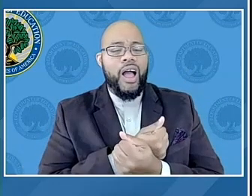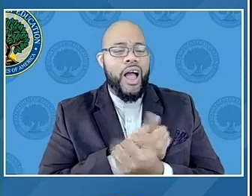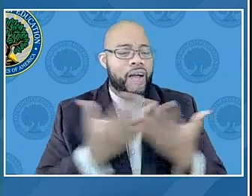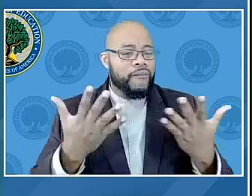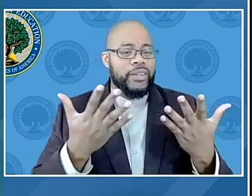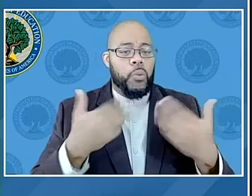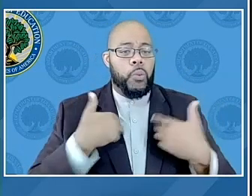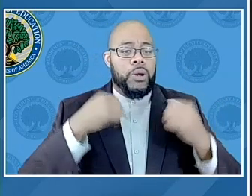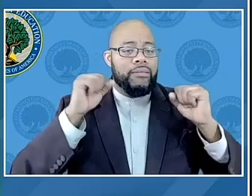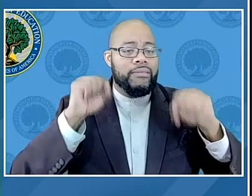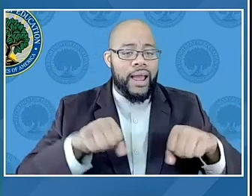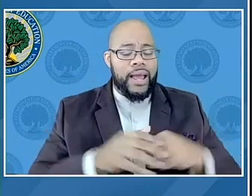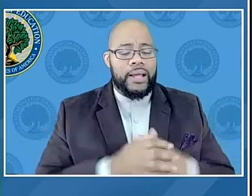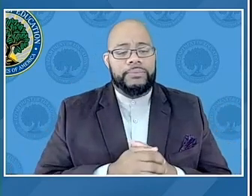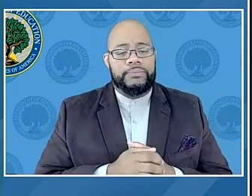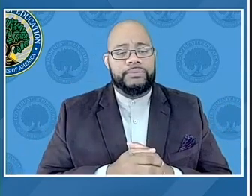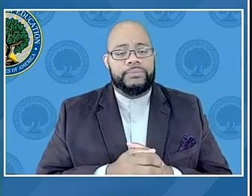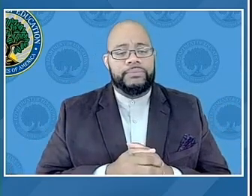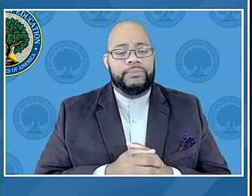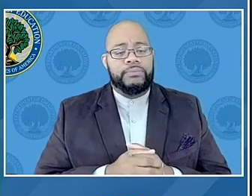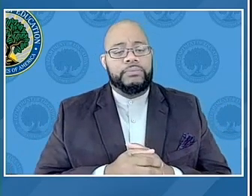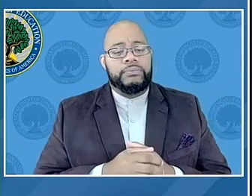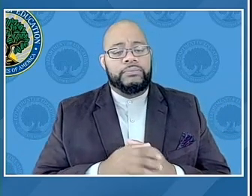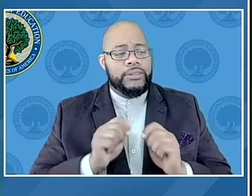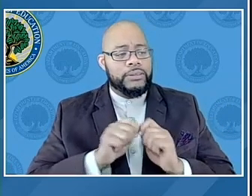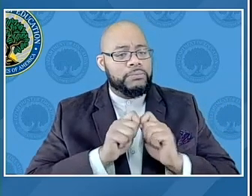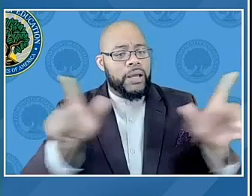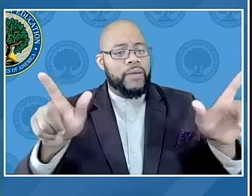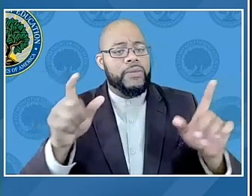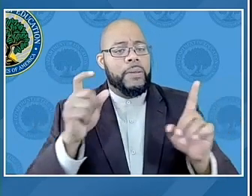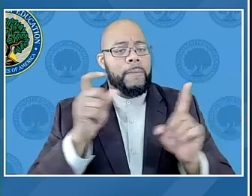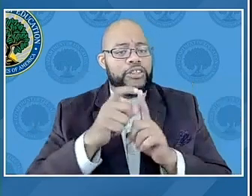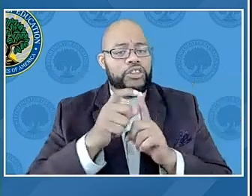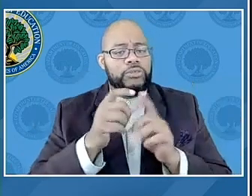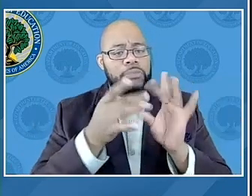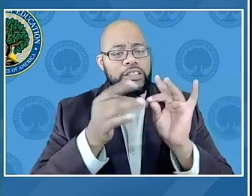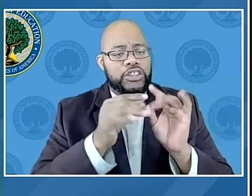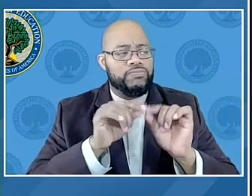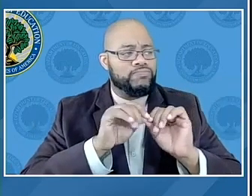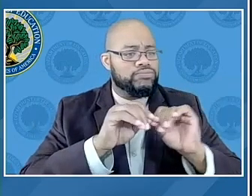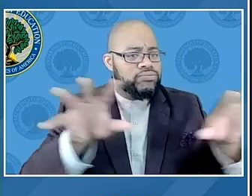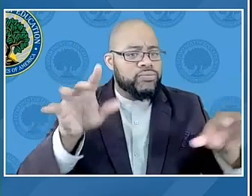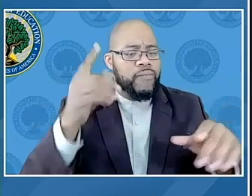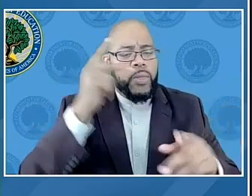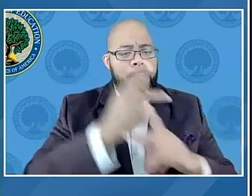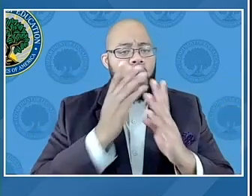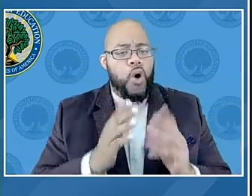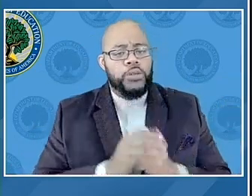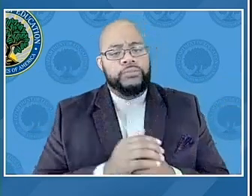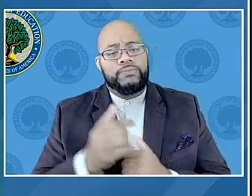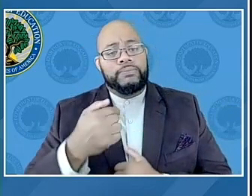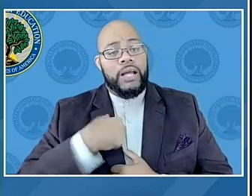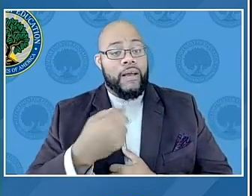can to get out the message for these borrowers. I have seen in the numerous